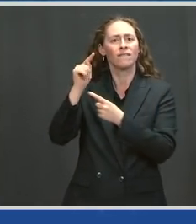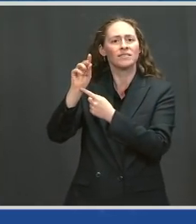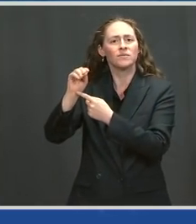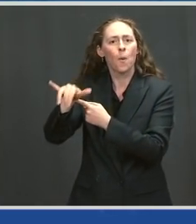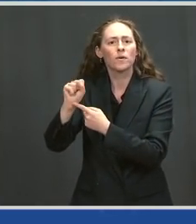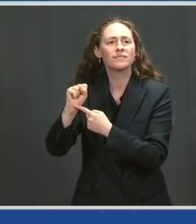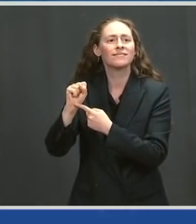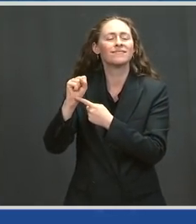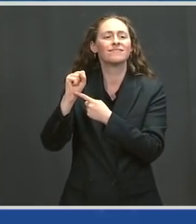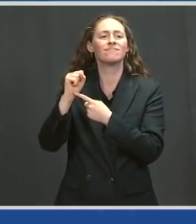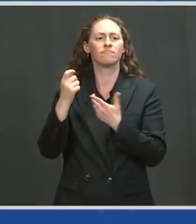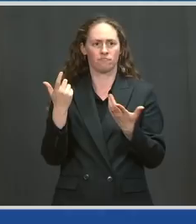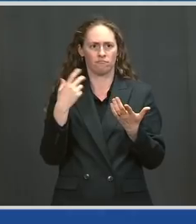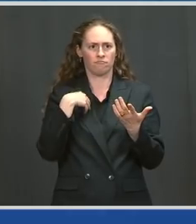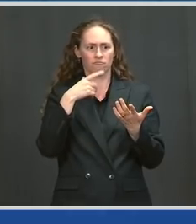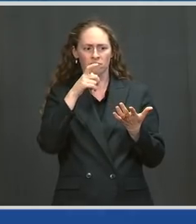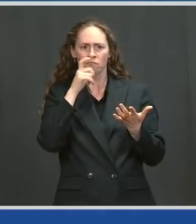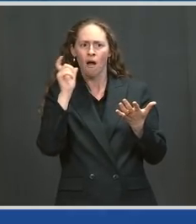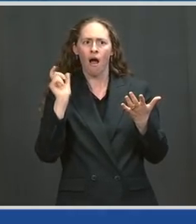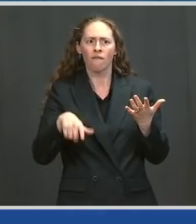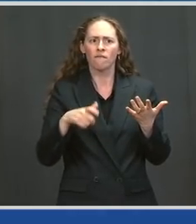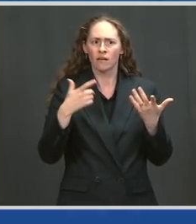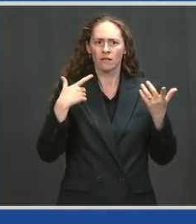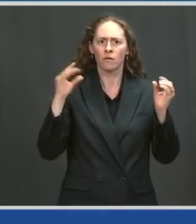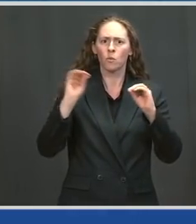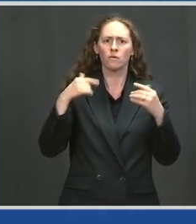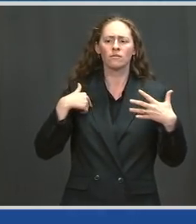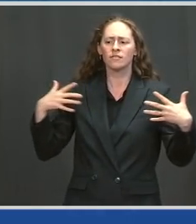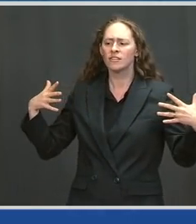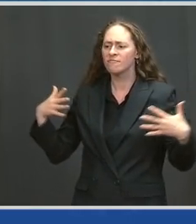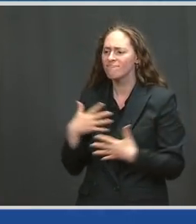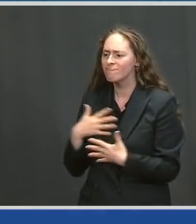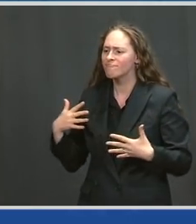Mother Fletcher was seven-years-old, second of seven children,